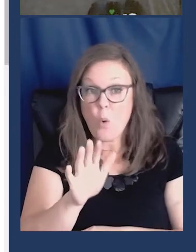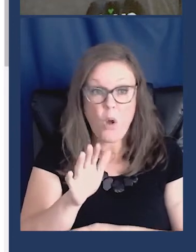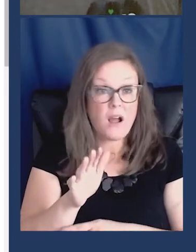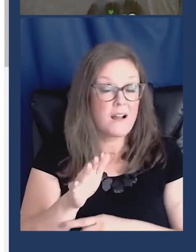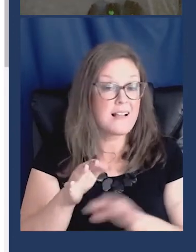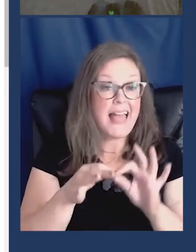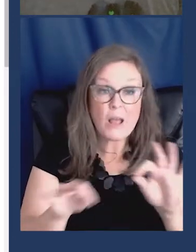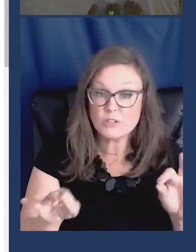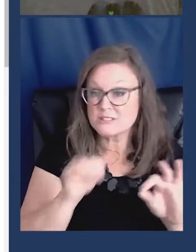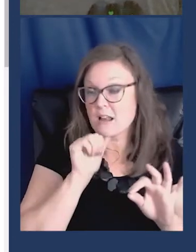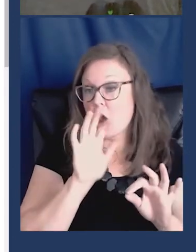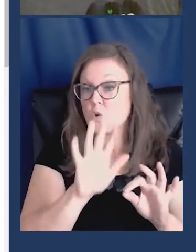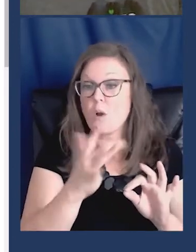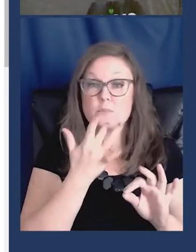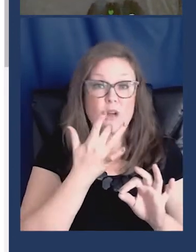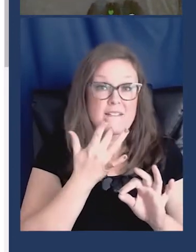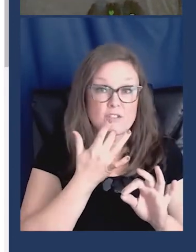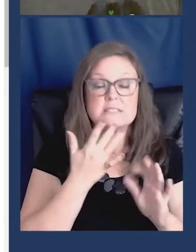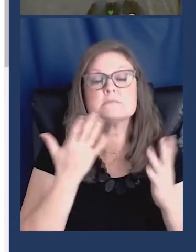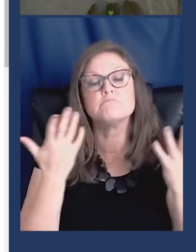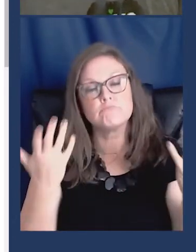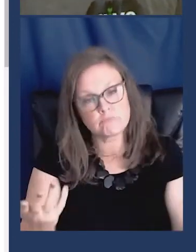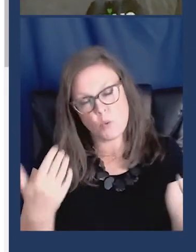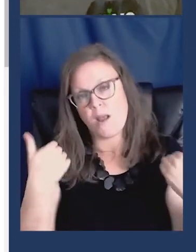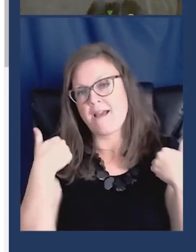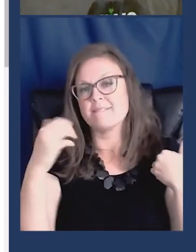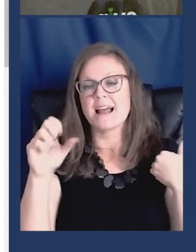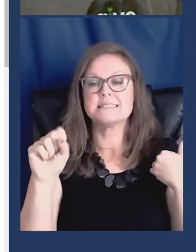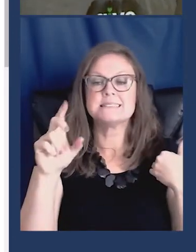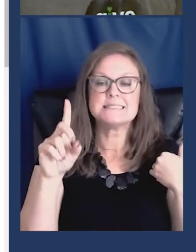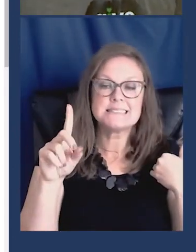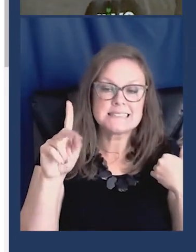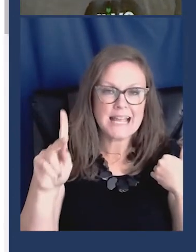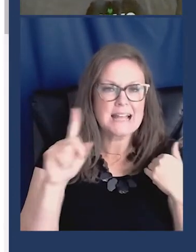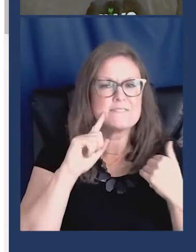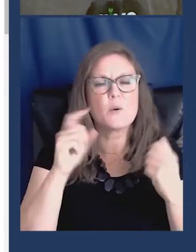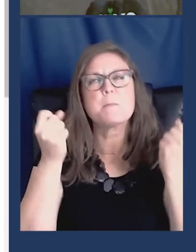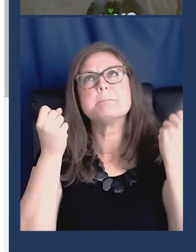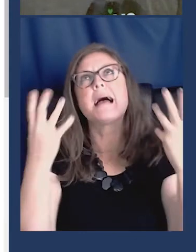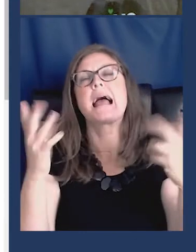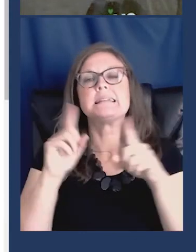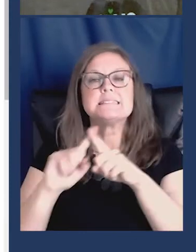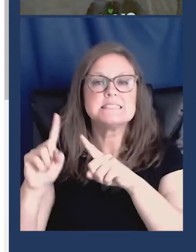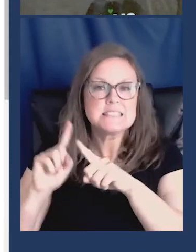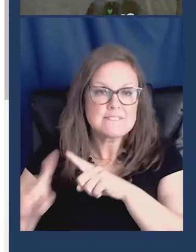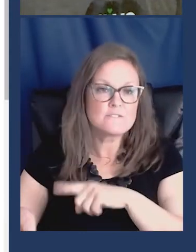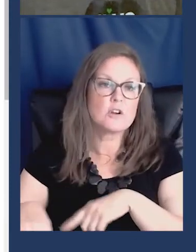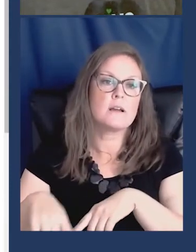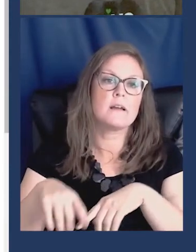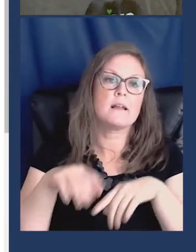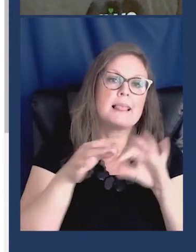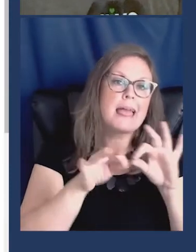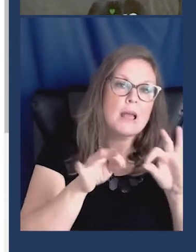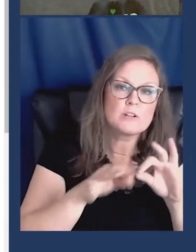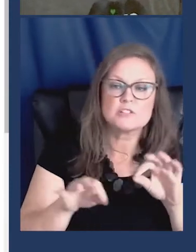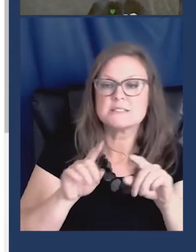we have SDKs for a lot of different languages and platforms. You can kind of see the list here